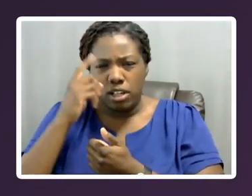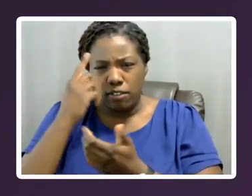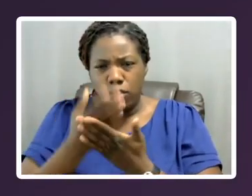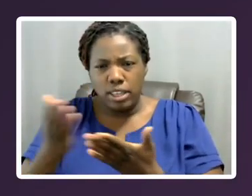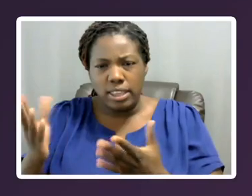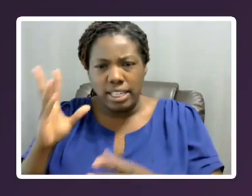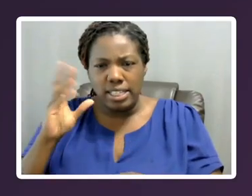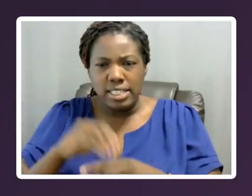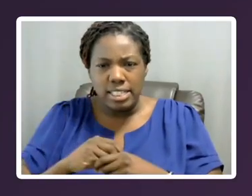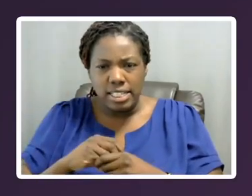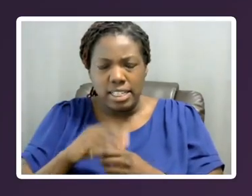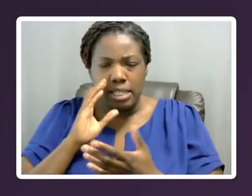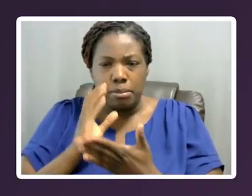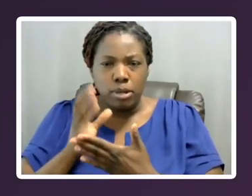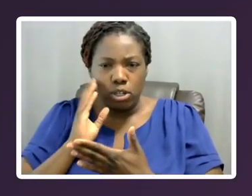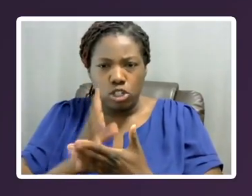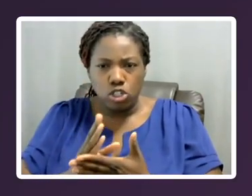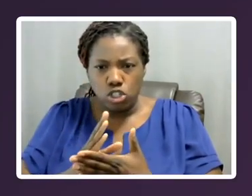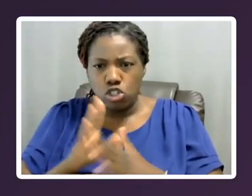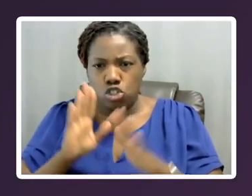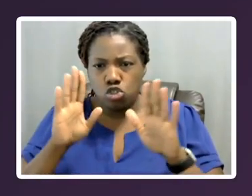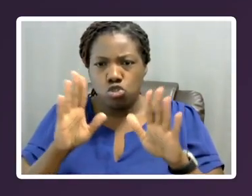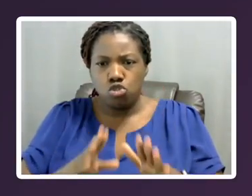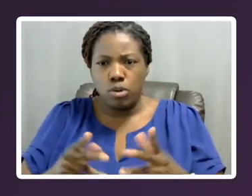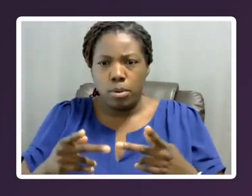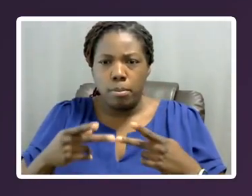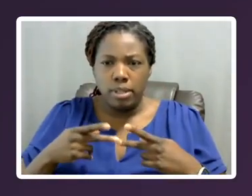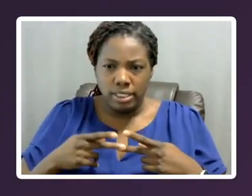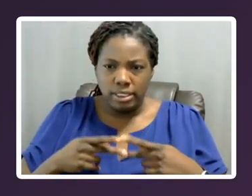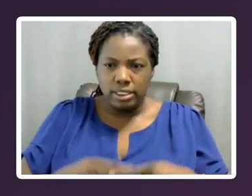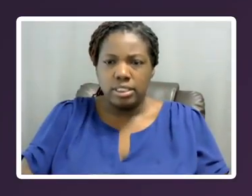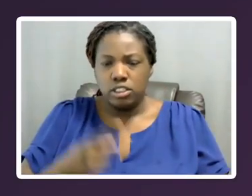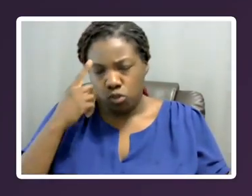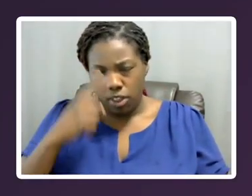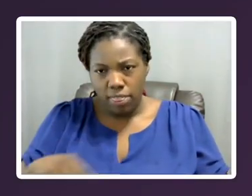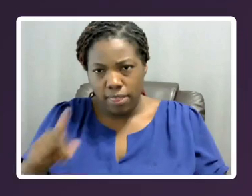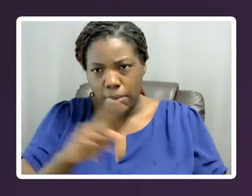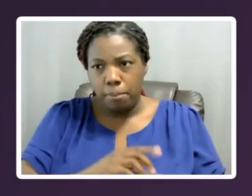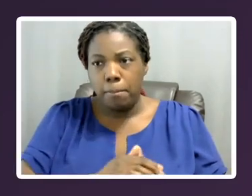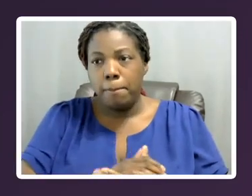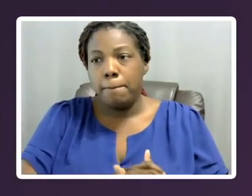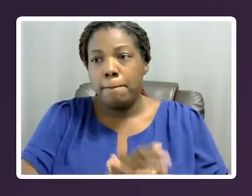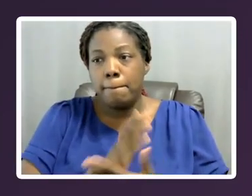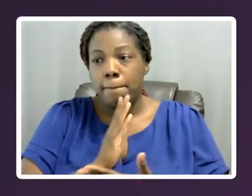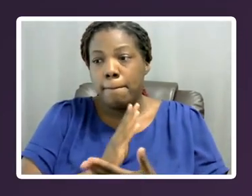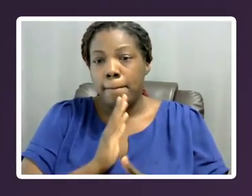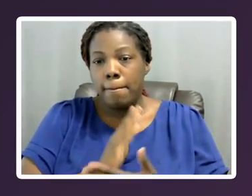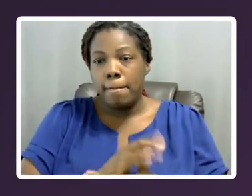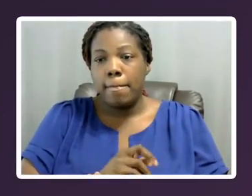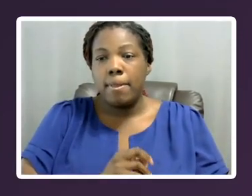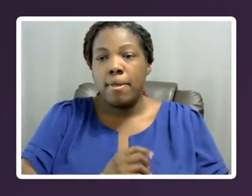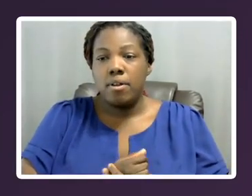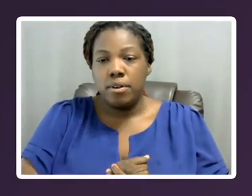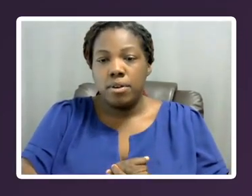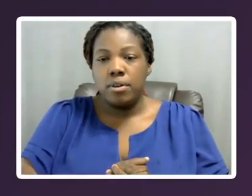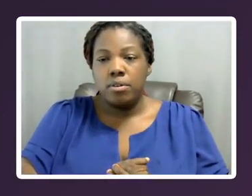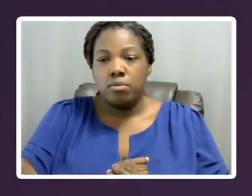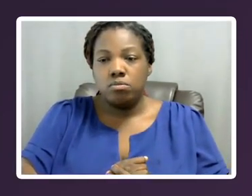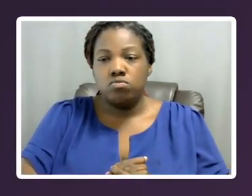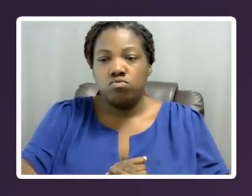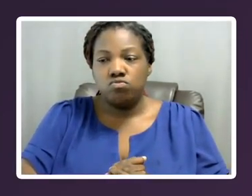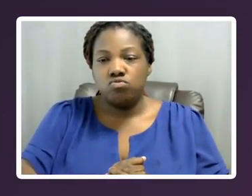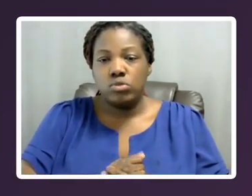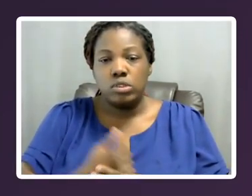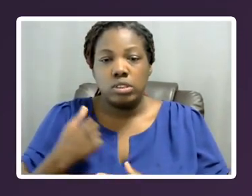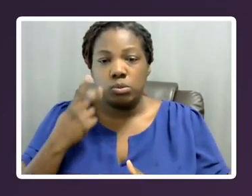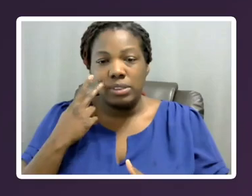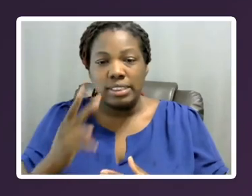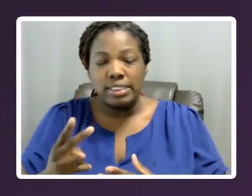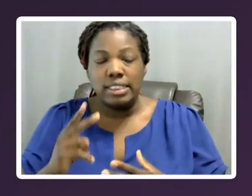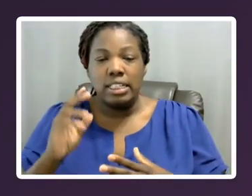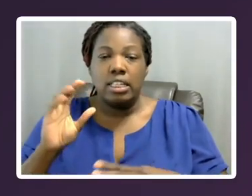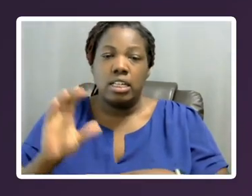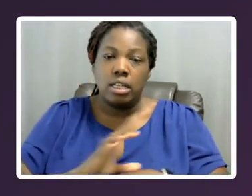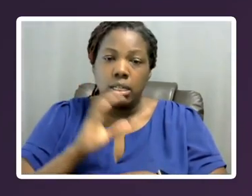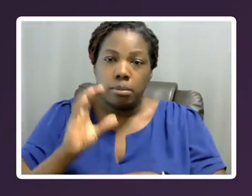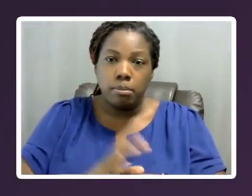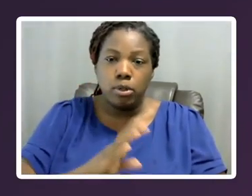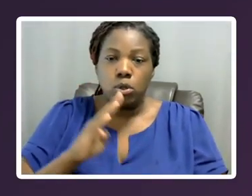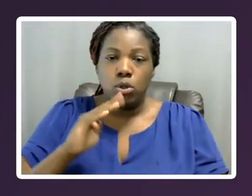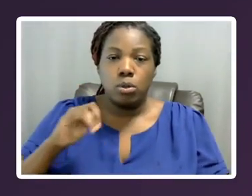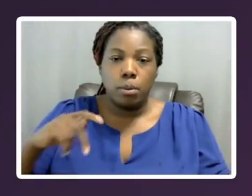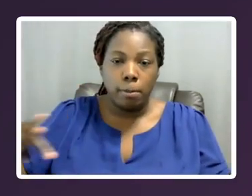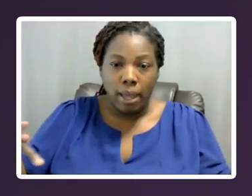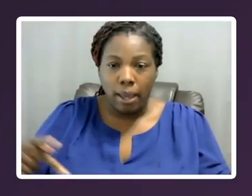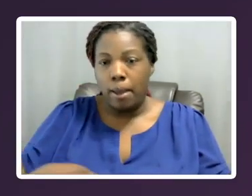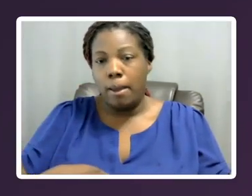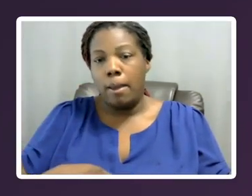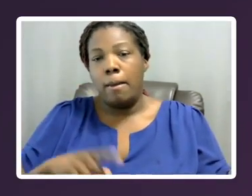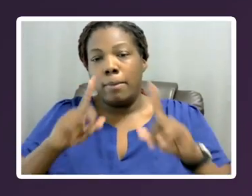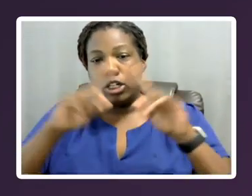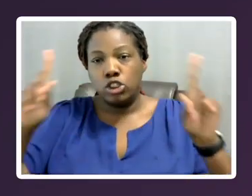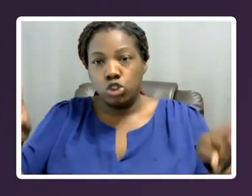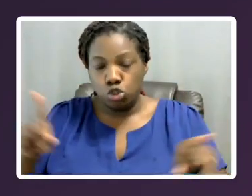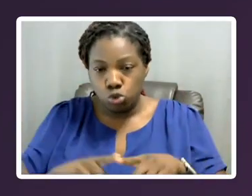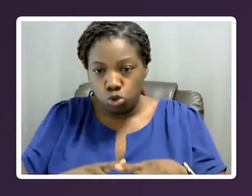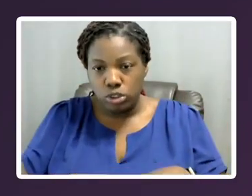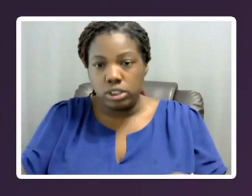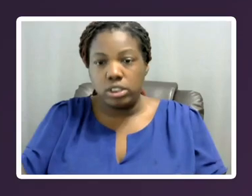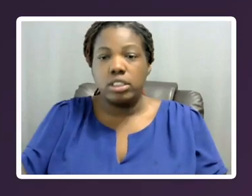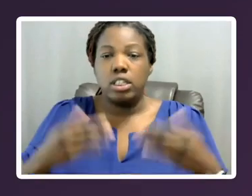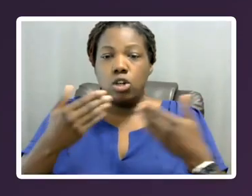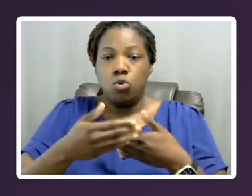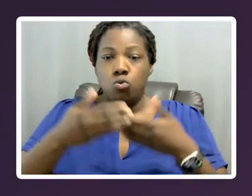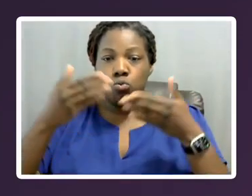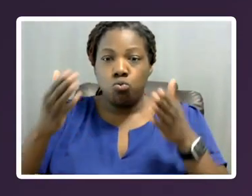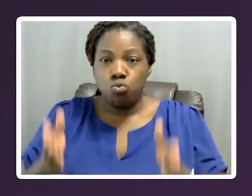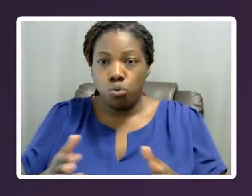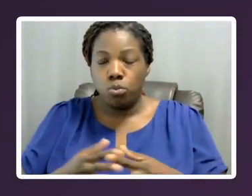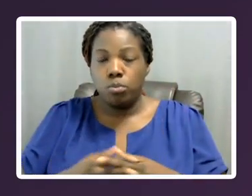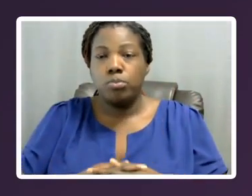It's a bright spot for them. All right. So we are seeing computers, a map, a screen, a room.